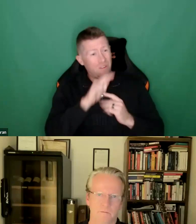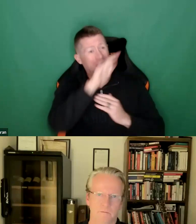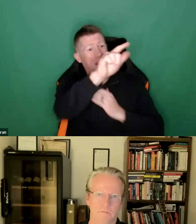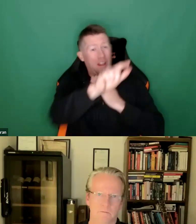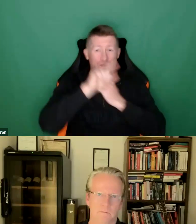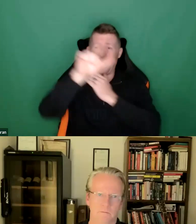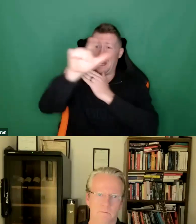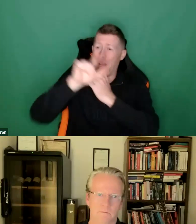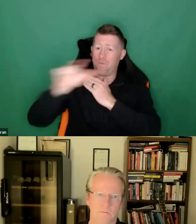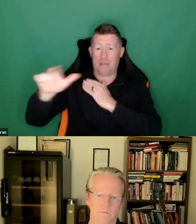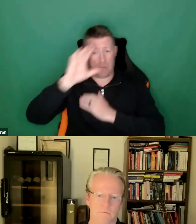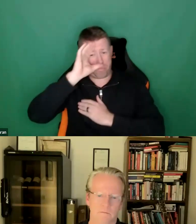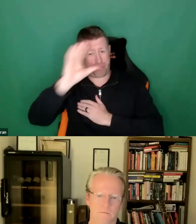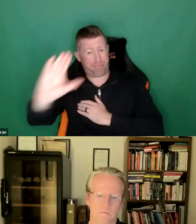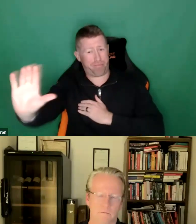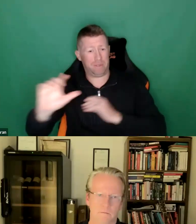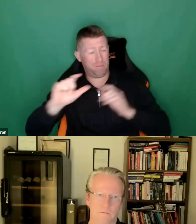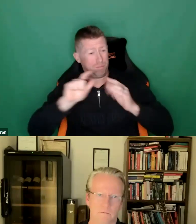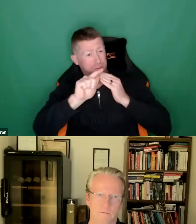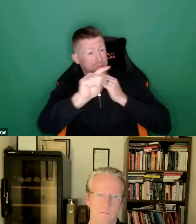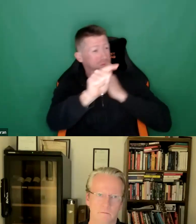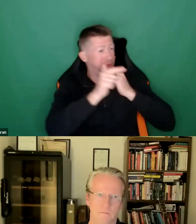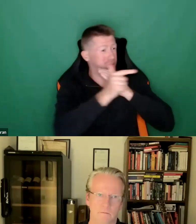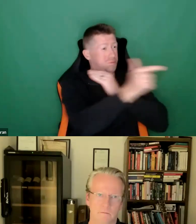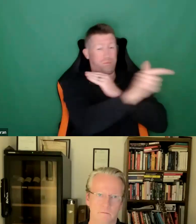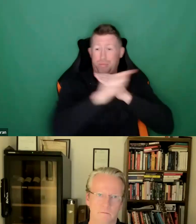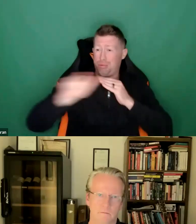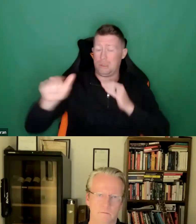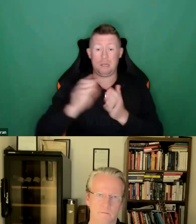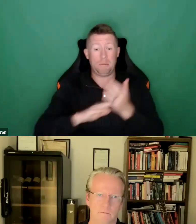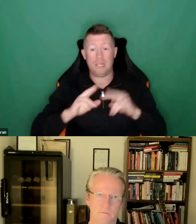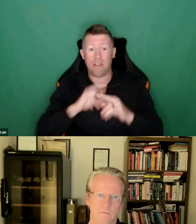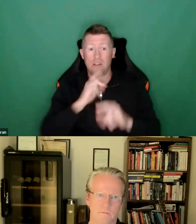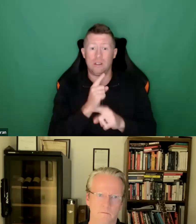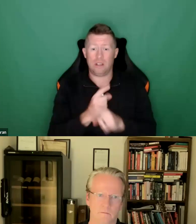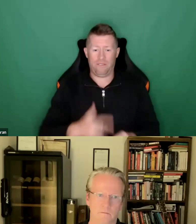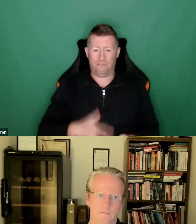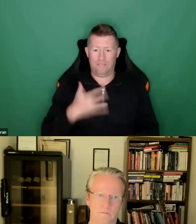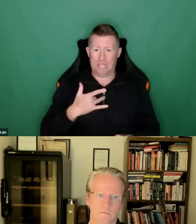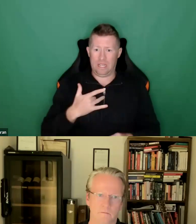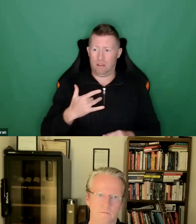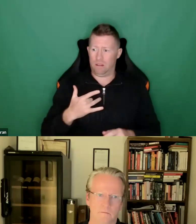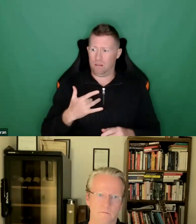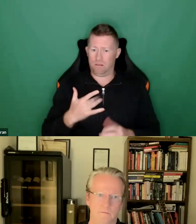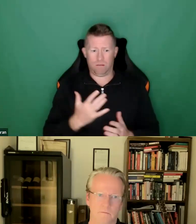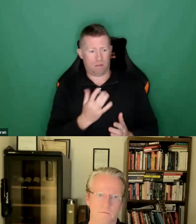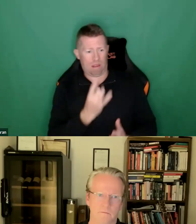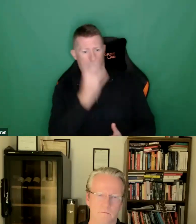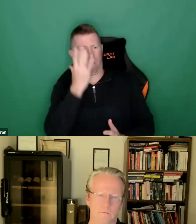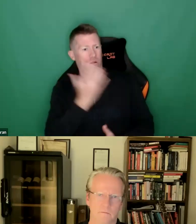consultations around Australia is in First Nations communities, and more remote areas of the country, were some of the parents